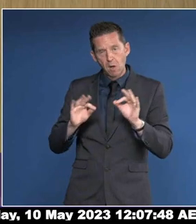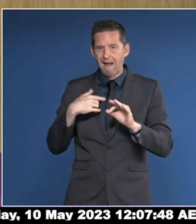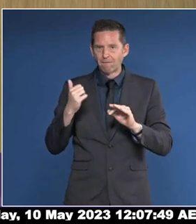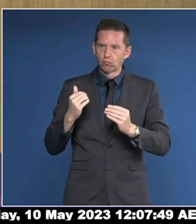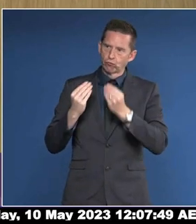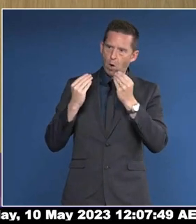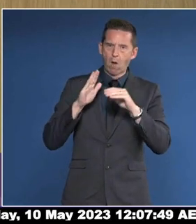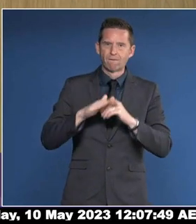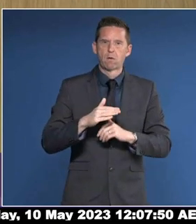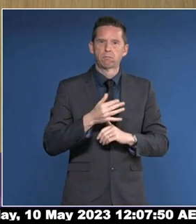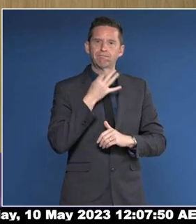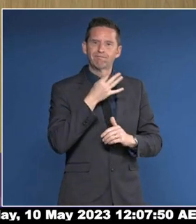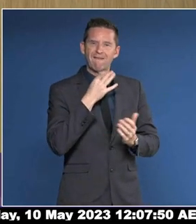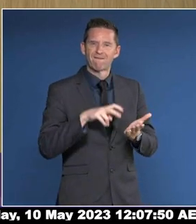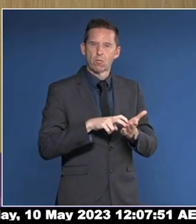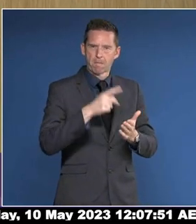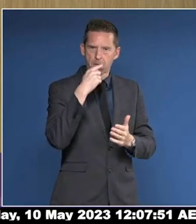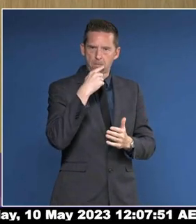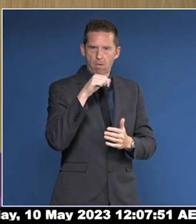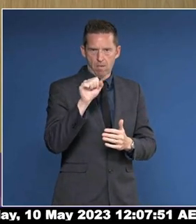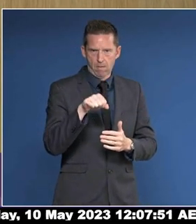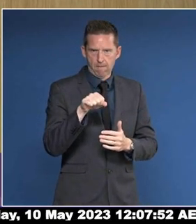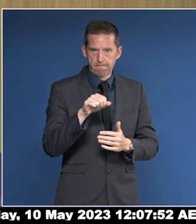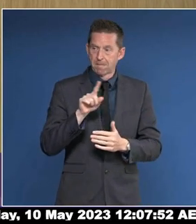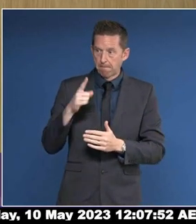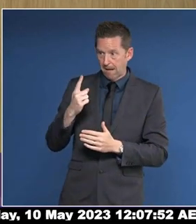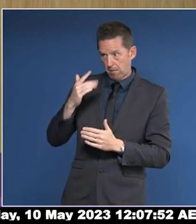But intellectual disability? Not specifically that I can recall.